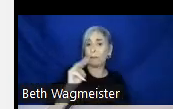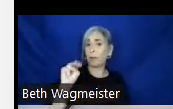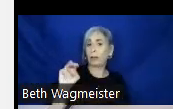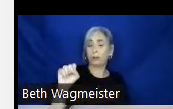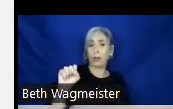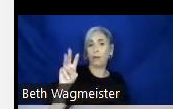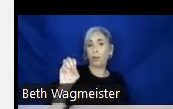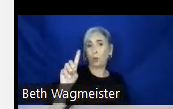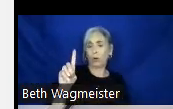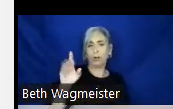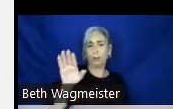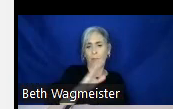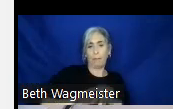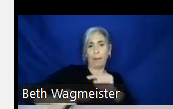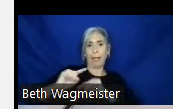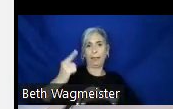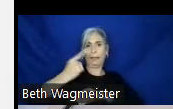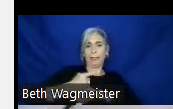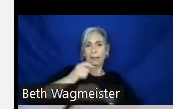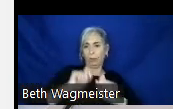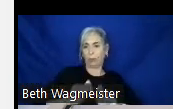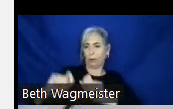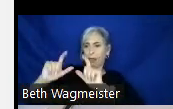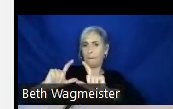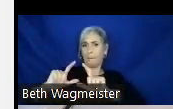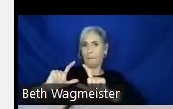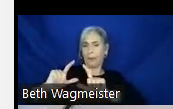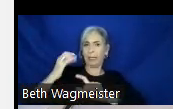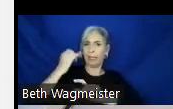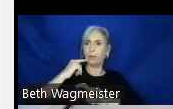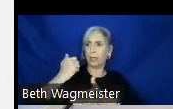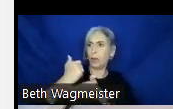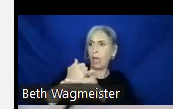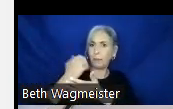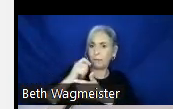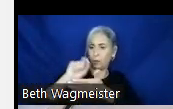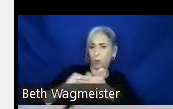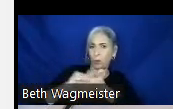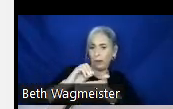there was this Clippy that would give you help when you were writing content. It would tell you,